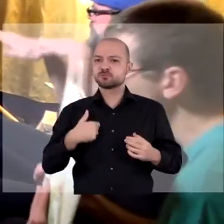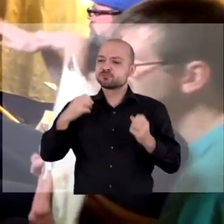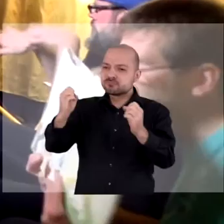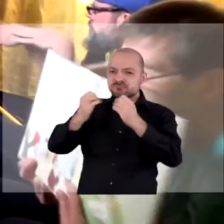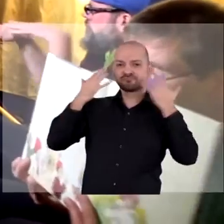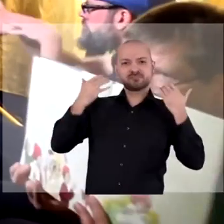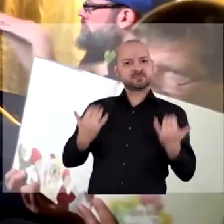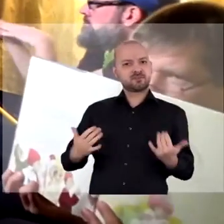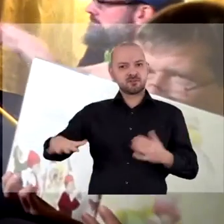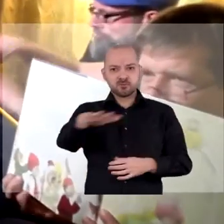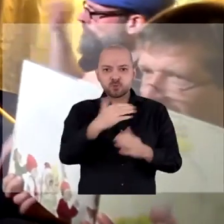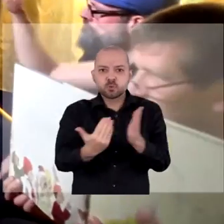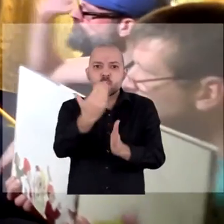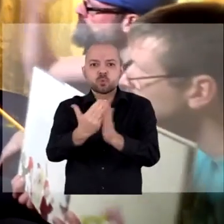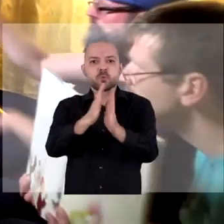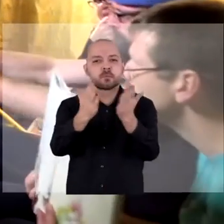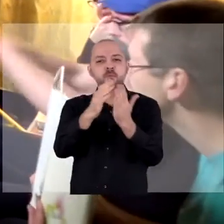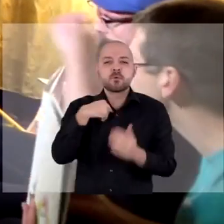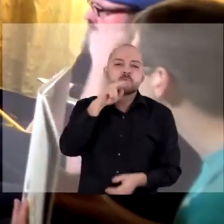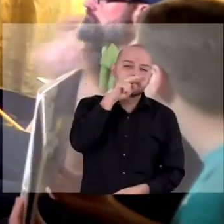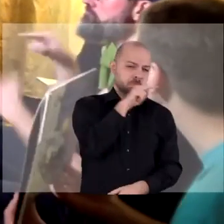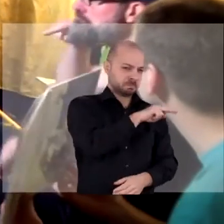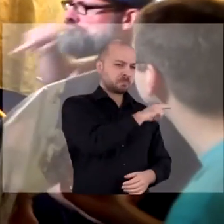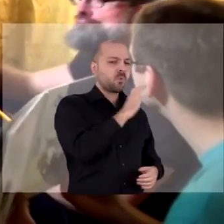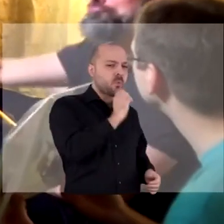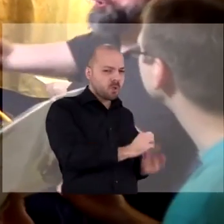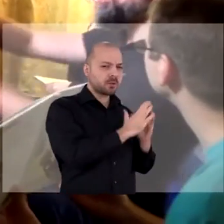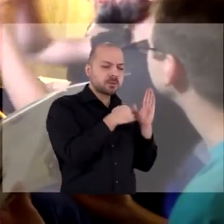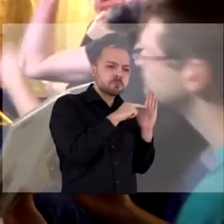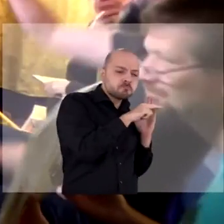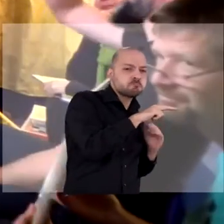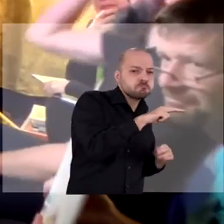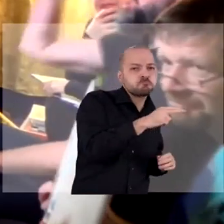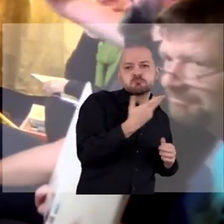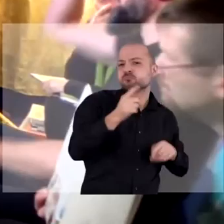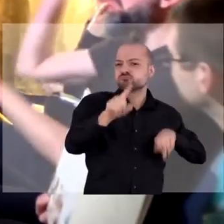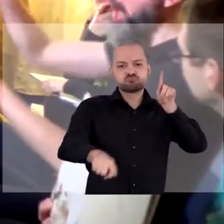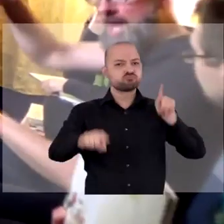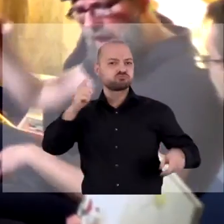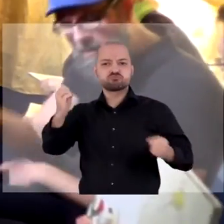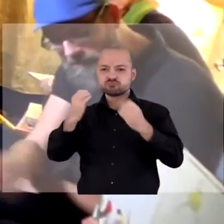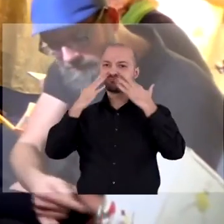I am also inspired by contemporary books, but I also have a look at old ones.